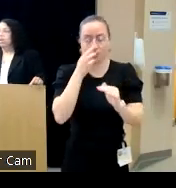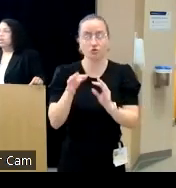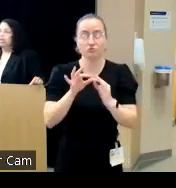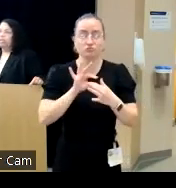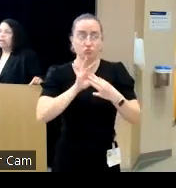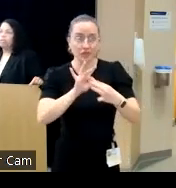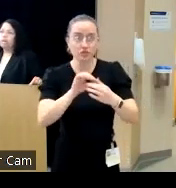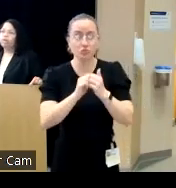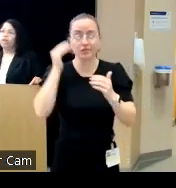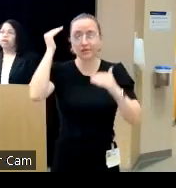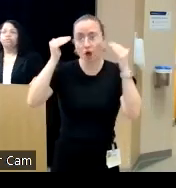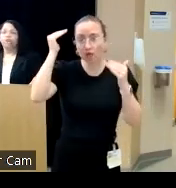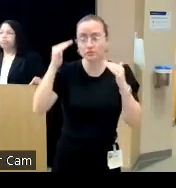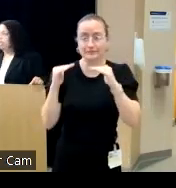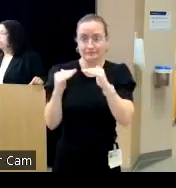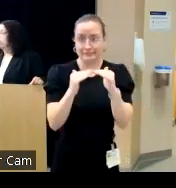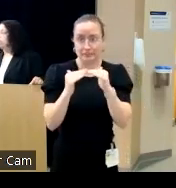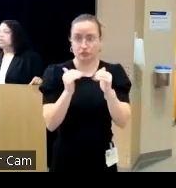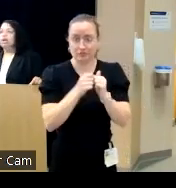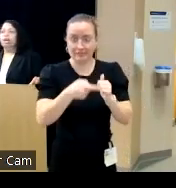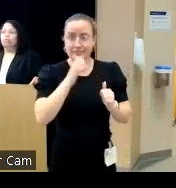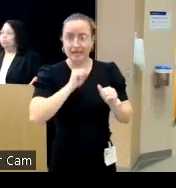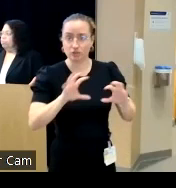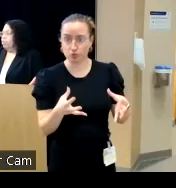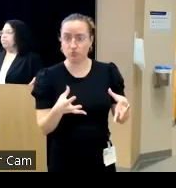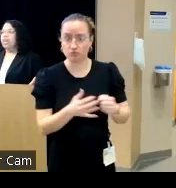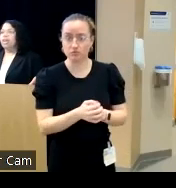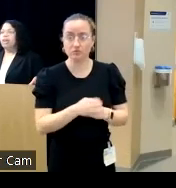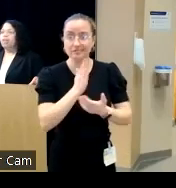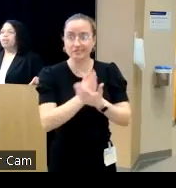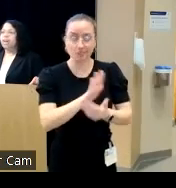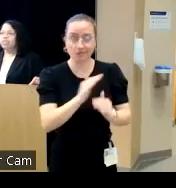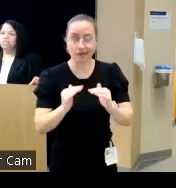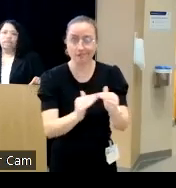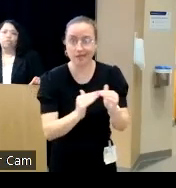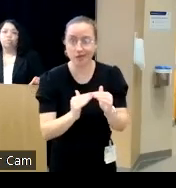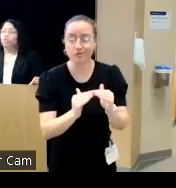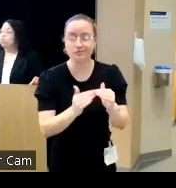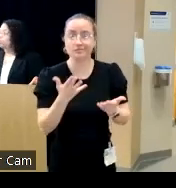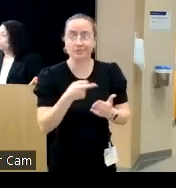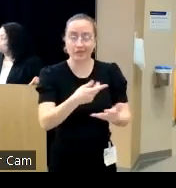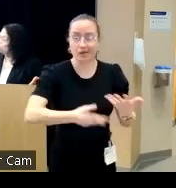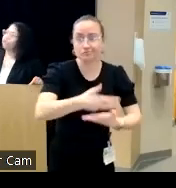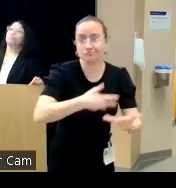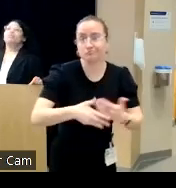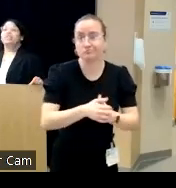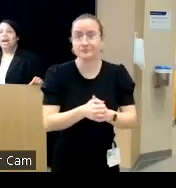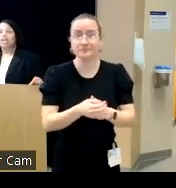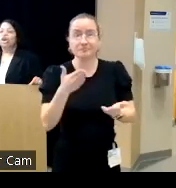what I talked about where some peers maybe they are engaging maybe they're pro-social maybe not